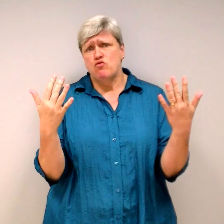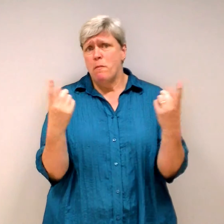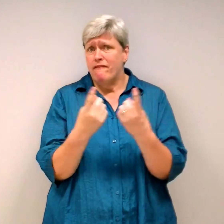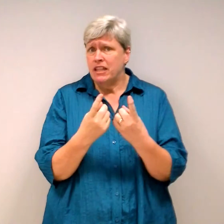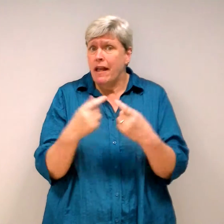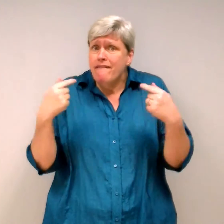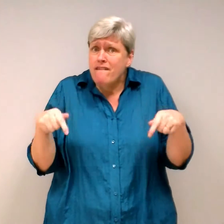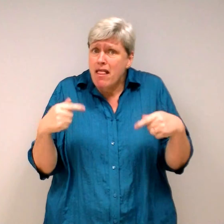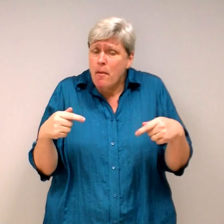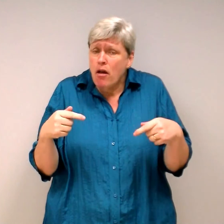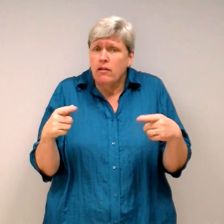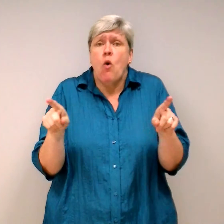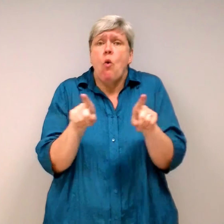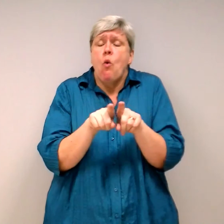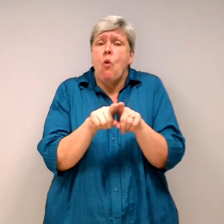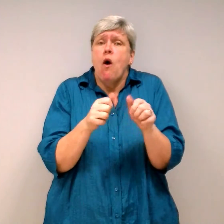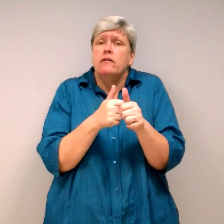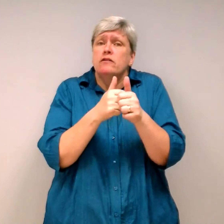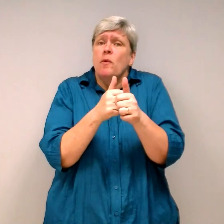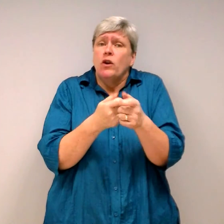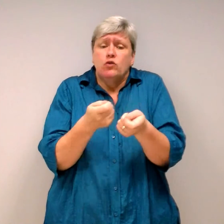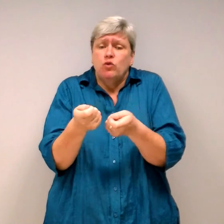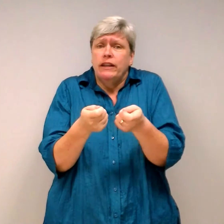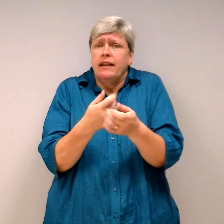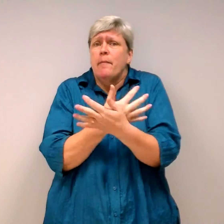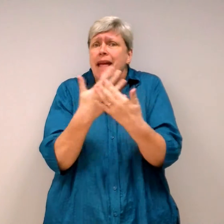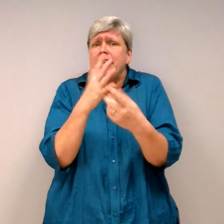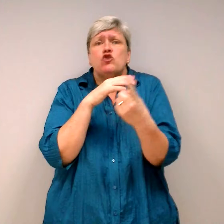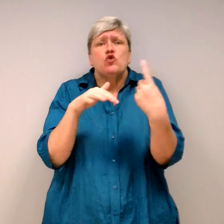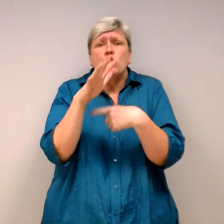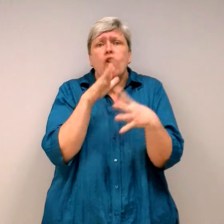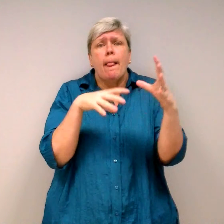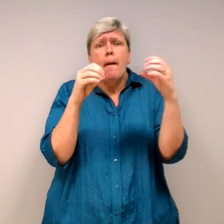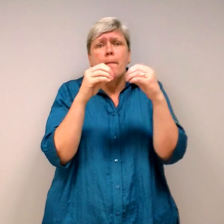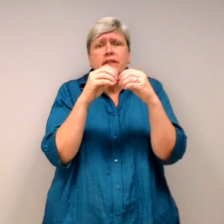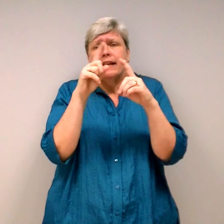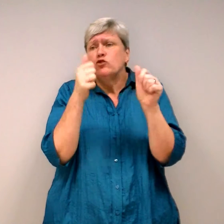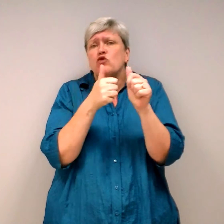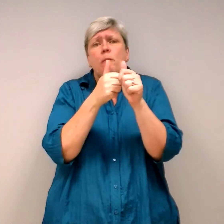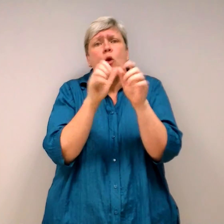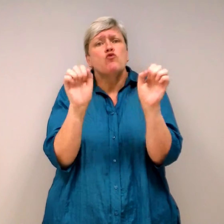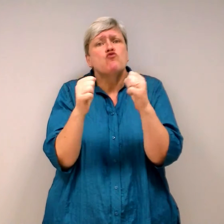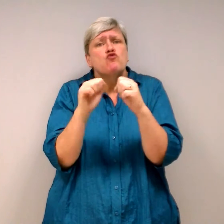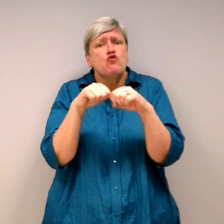and supports the running of many social clubs and peer support groups.